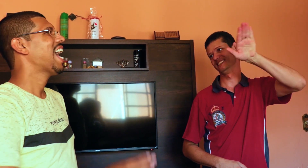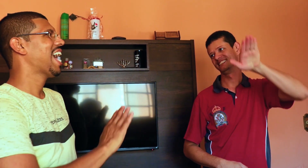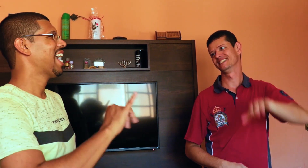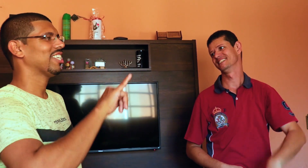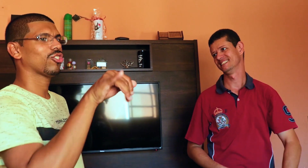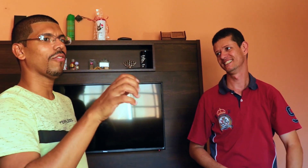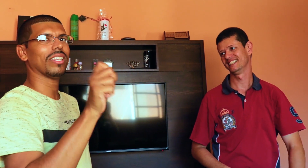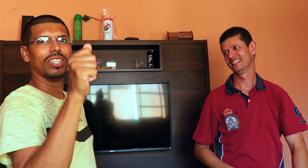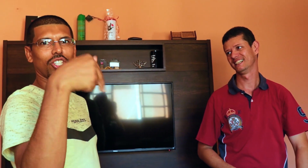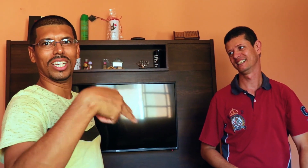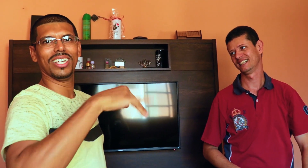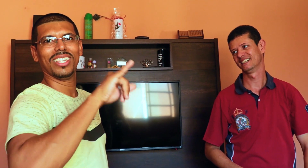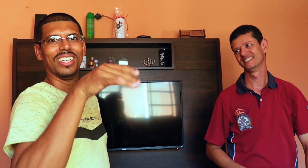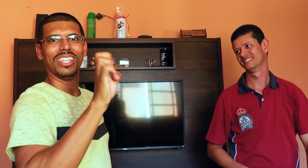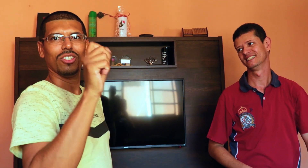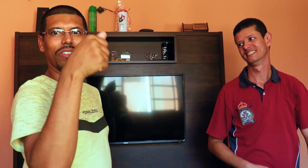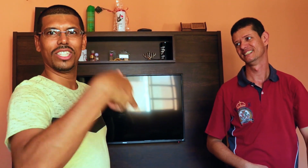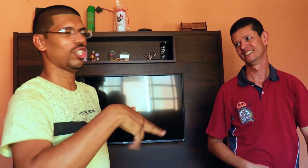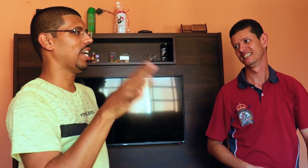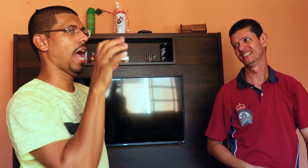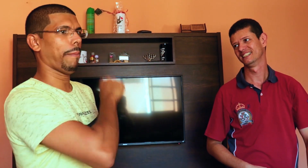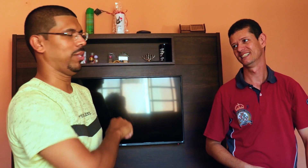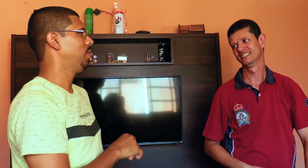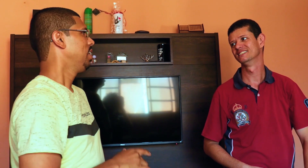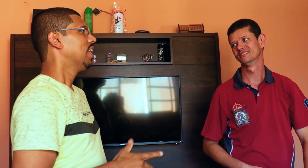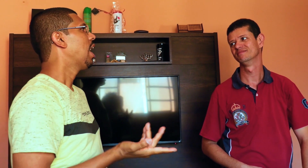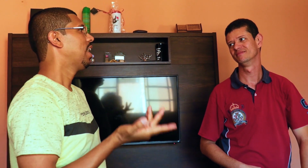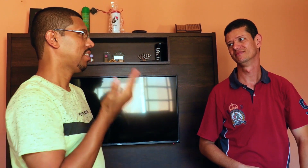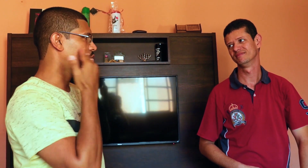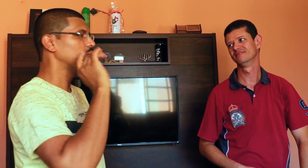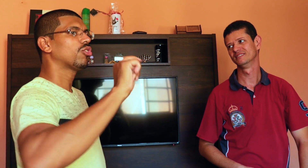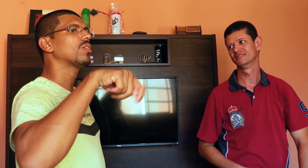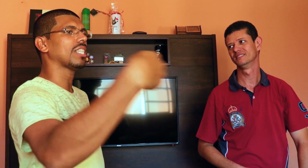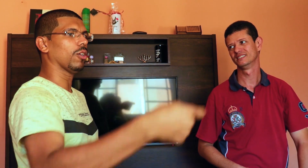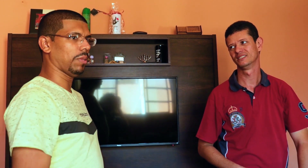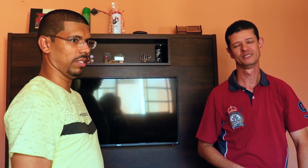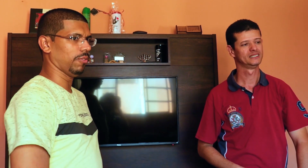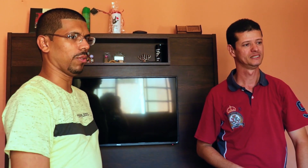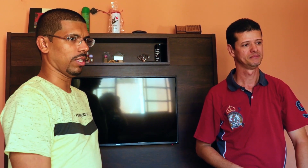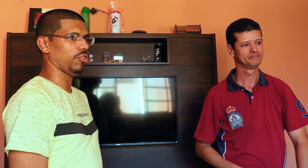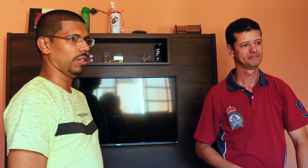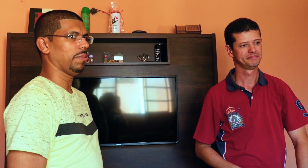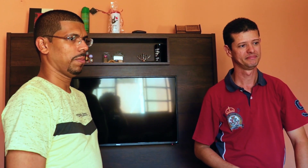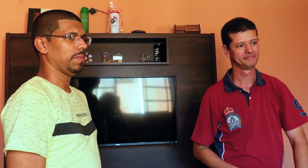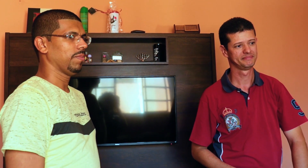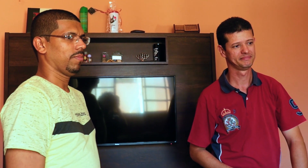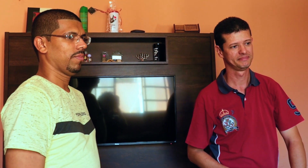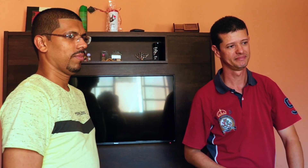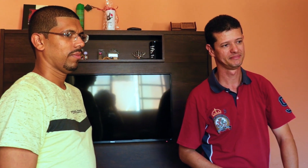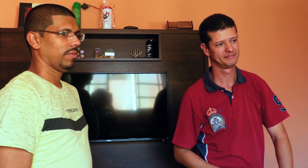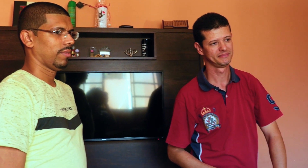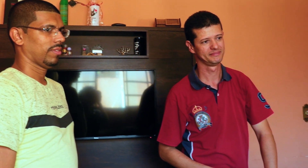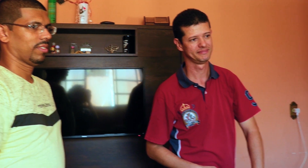[LUIS MATEUS] Oh! So, you just fingerspelled quickly. I get it, there was no specific sign. [JEAN] What about Rafa?